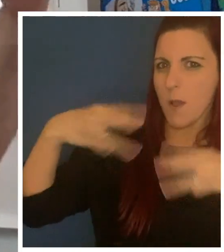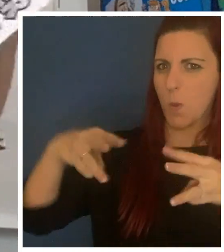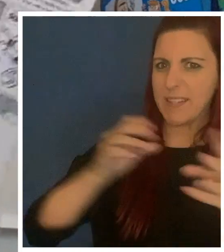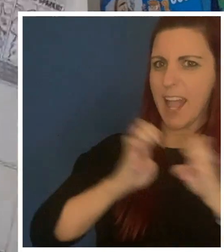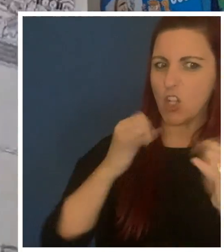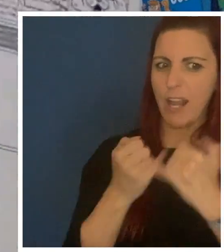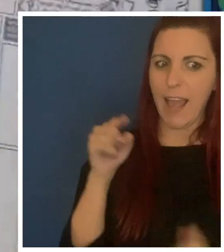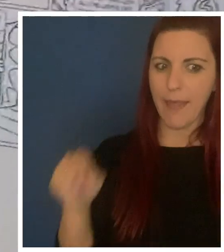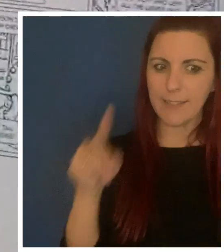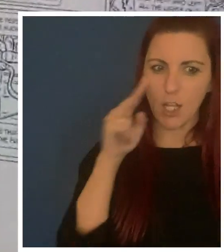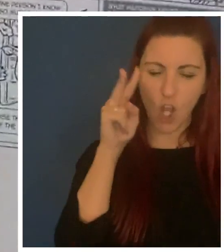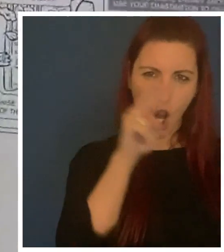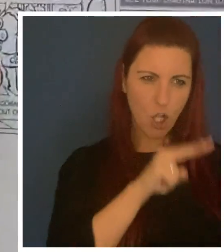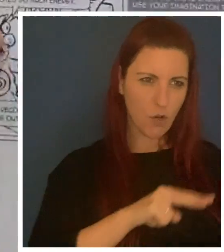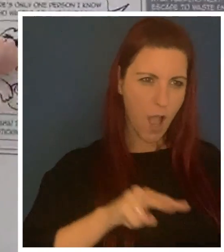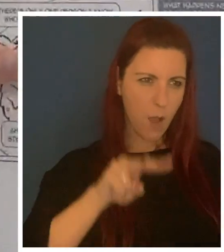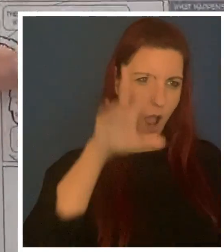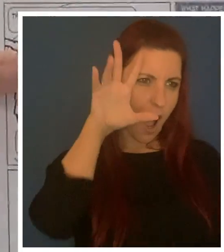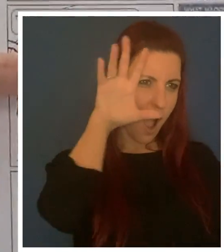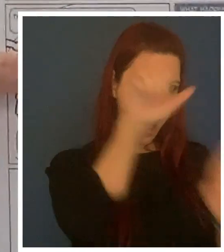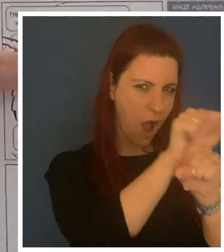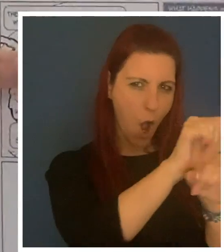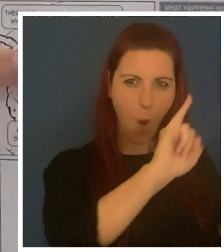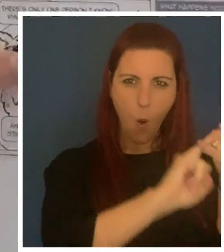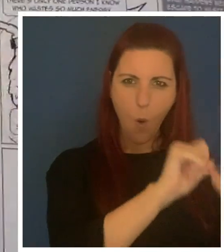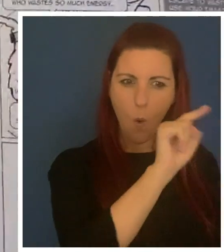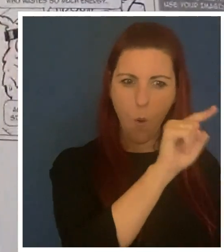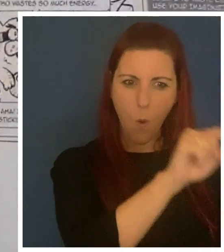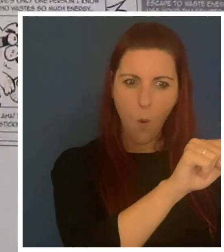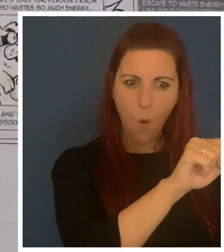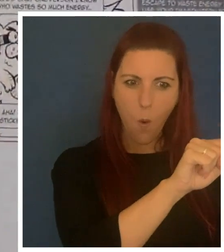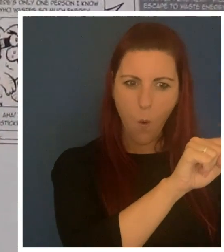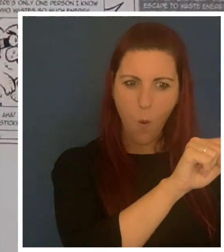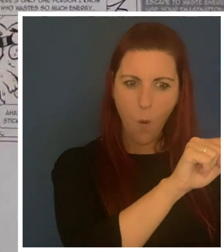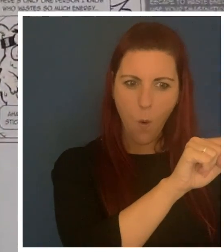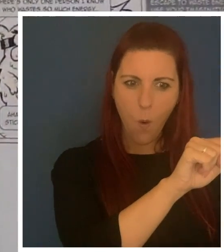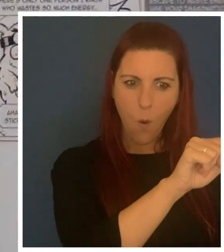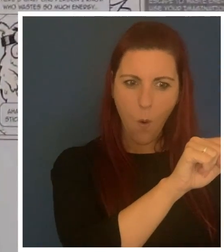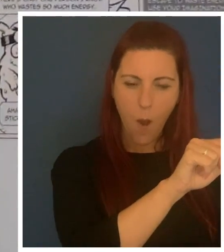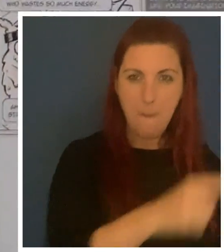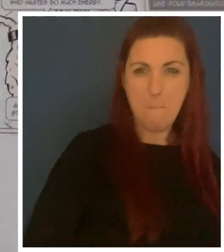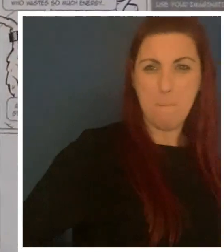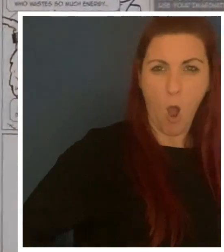looks around and who do you think she sees? With their bottom sticking out of a fridge because they want to make themselves